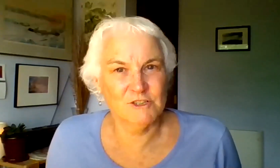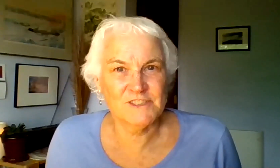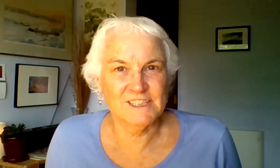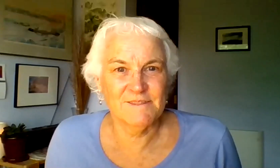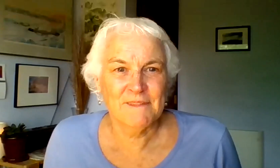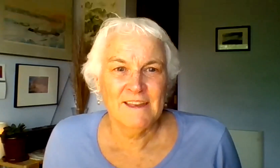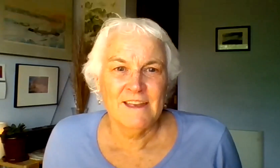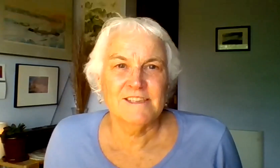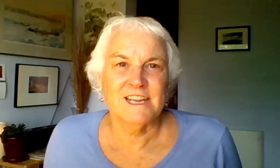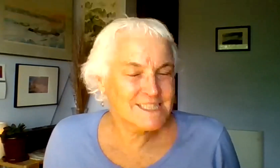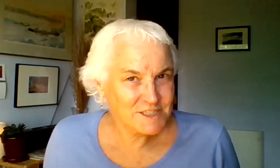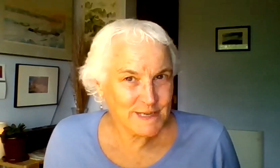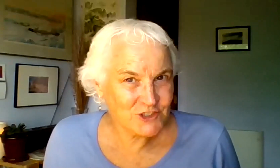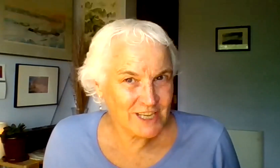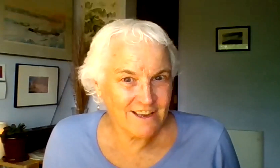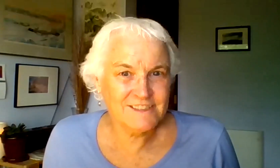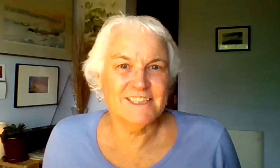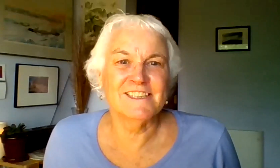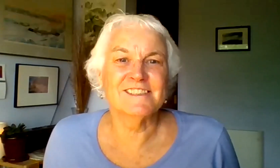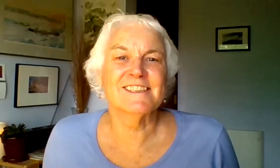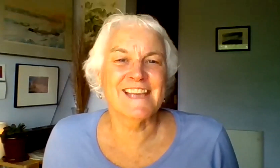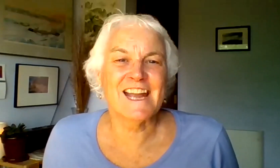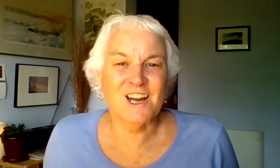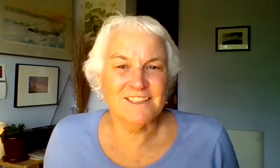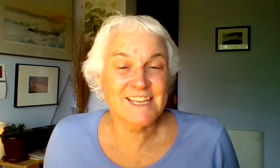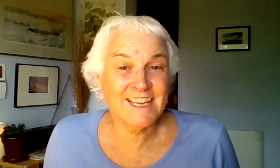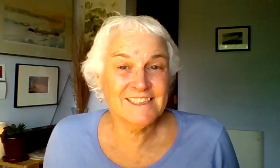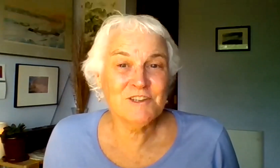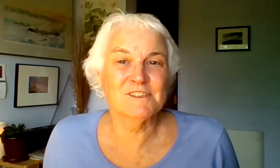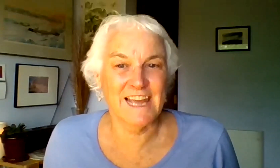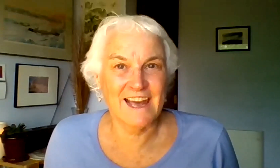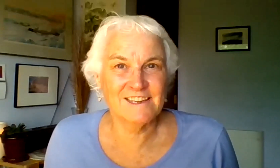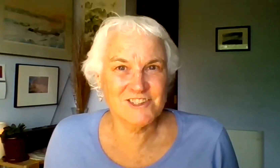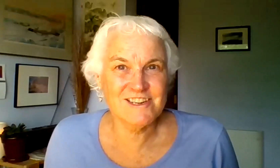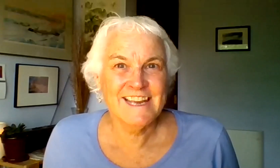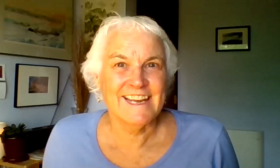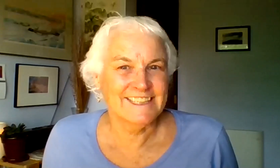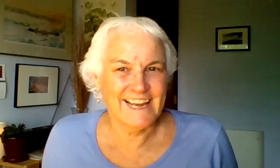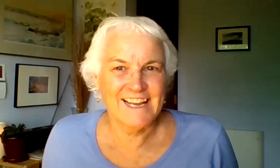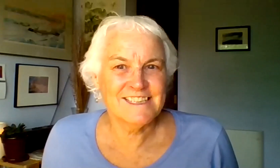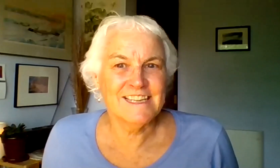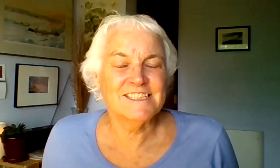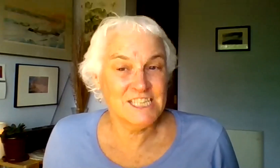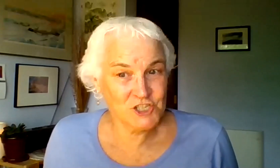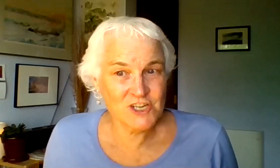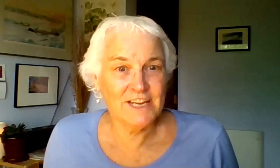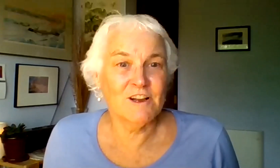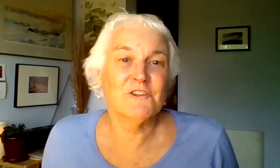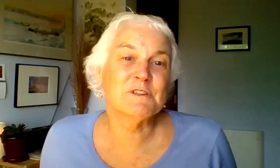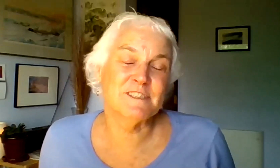ended the commitment about disability. Alaska hopes to promotes everyone's